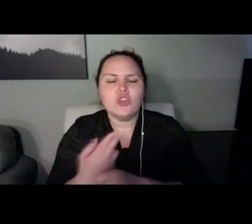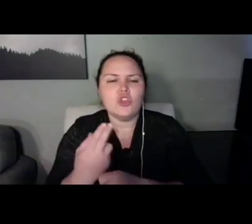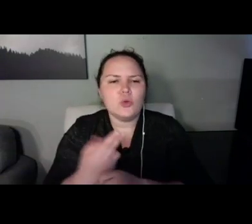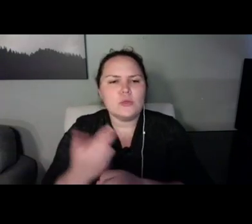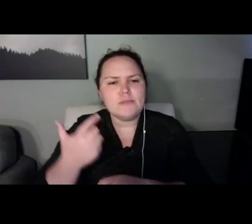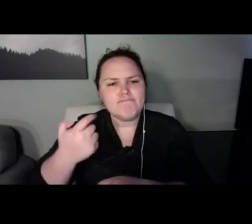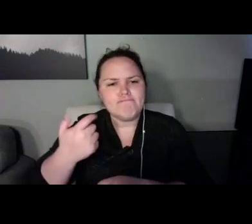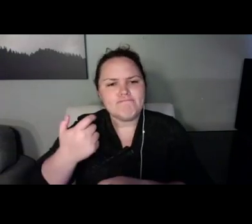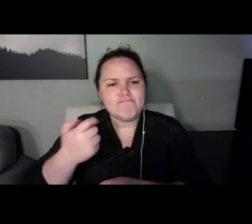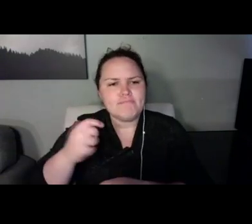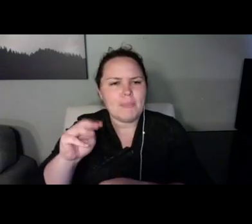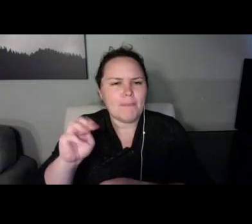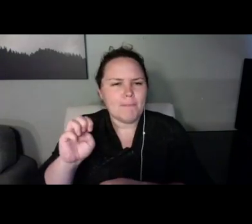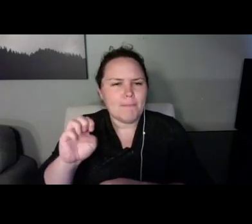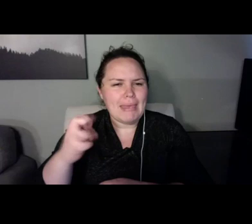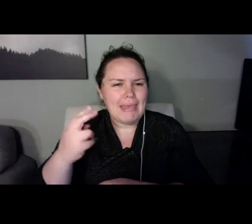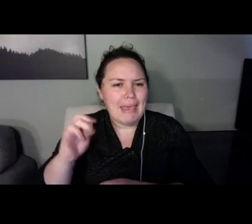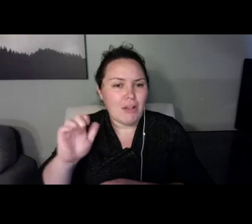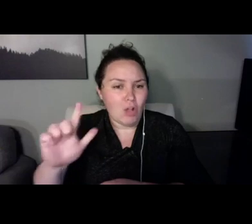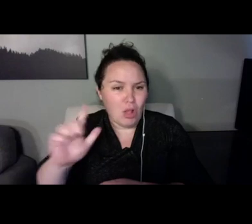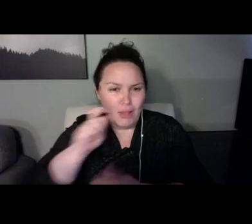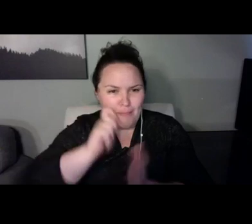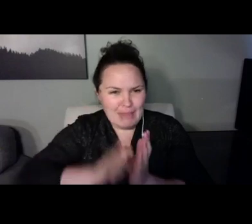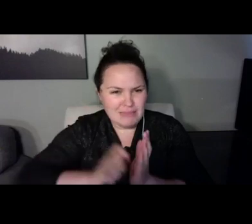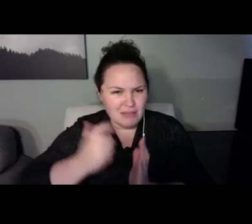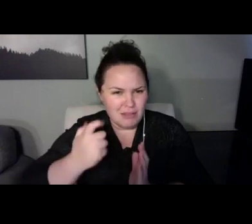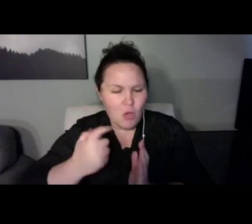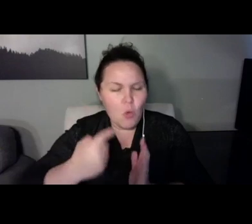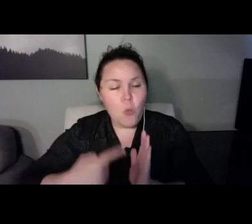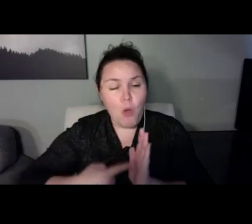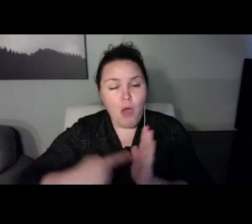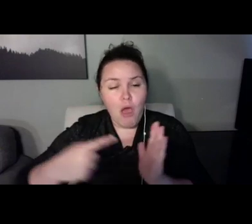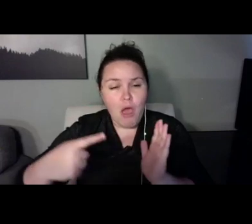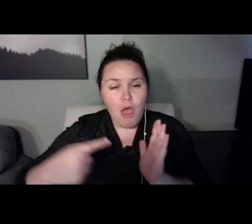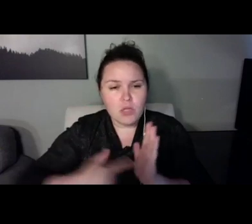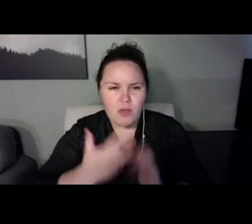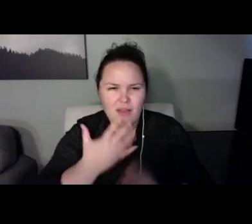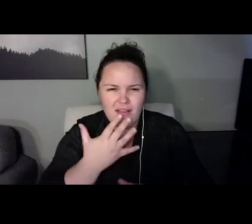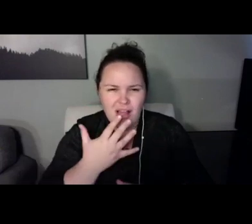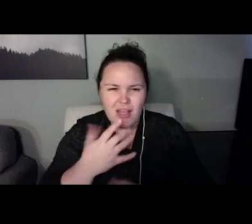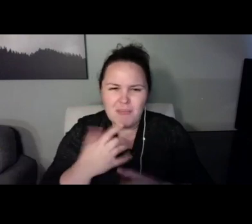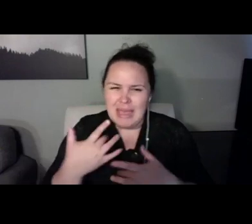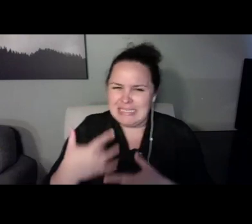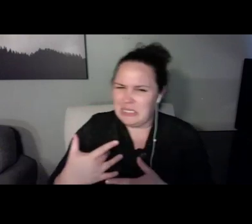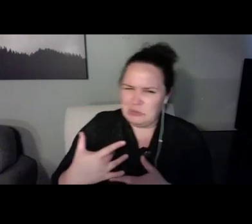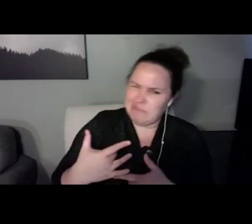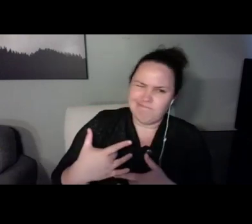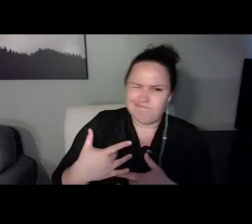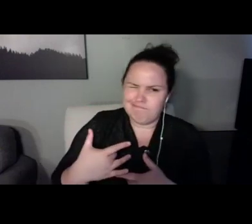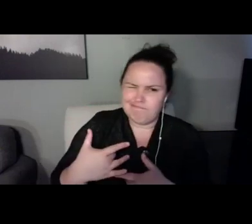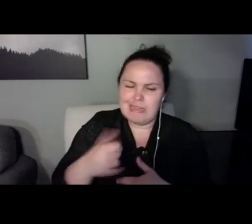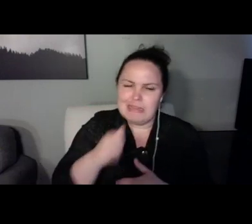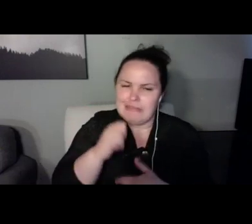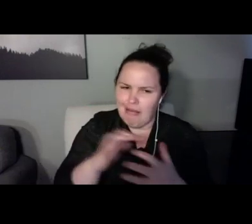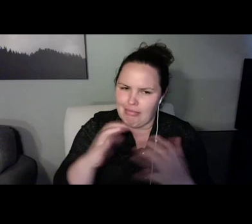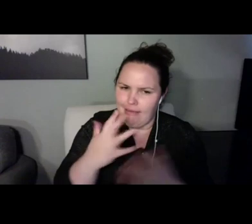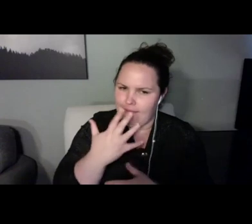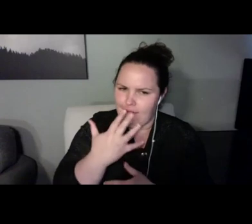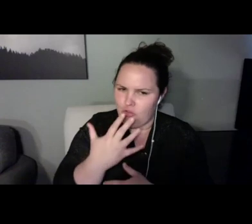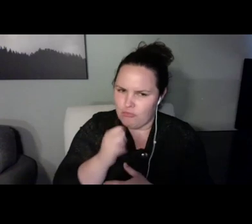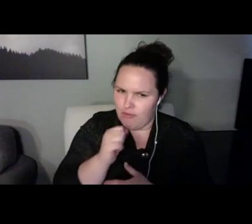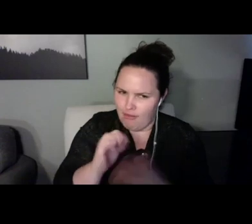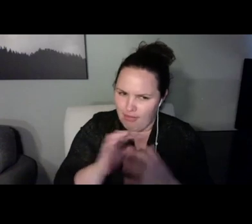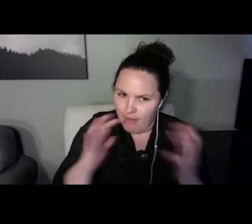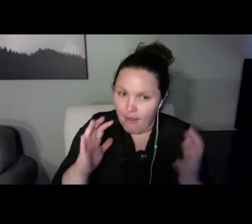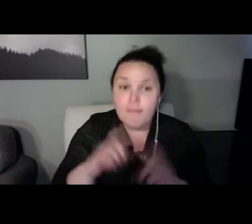Every once in a while, rarely, I use color. But I'm not really a color person.